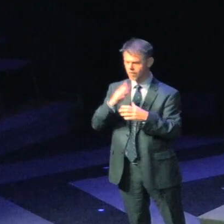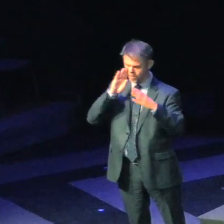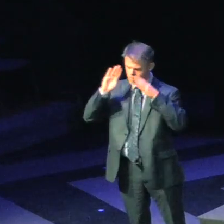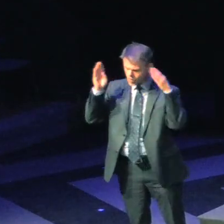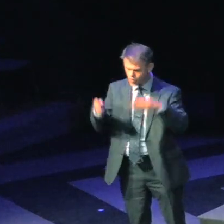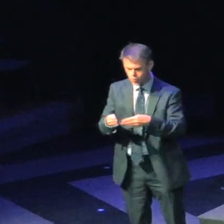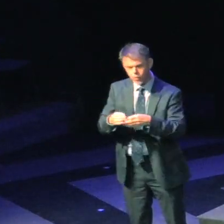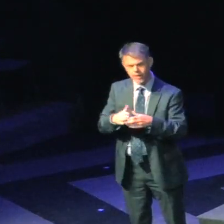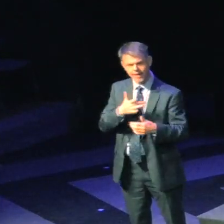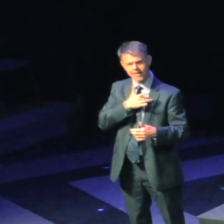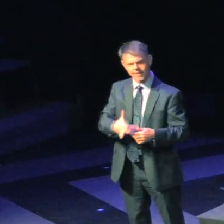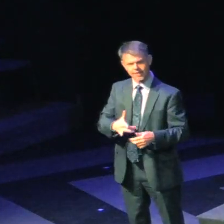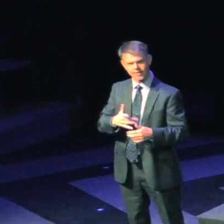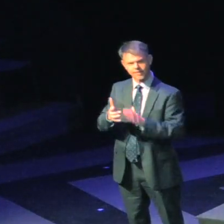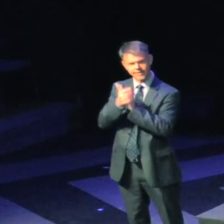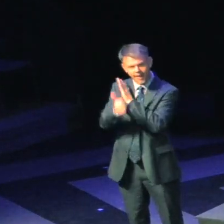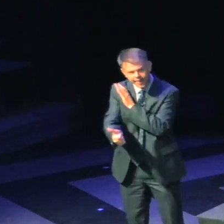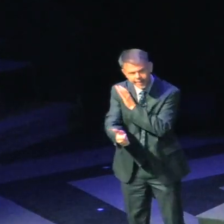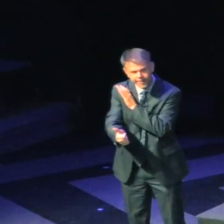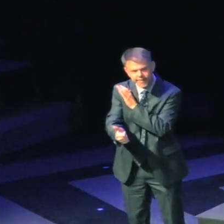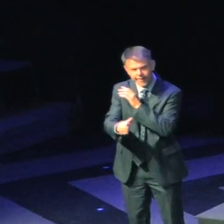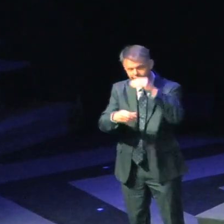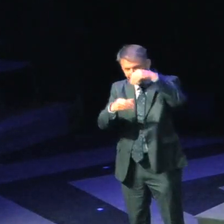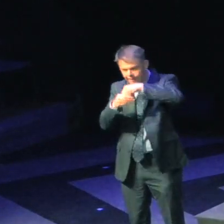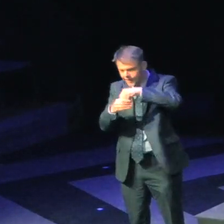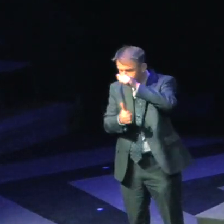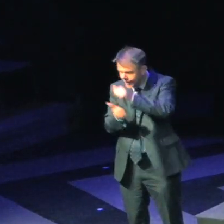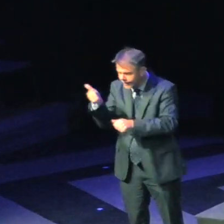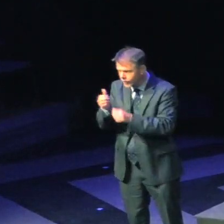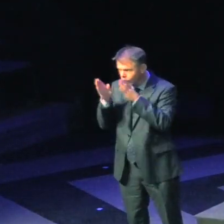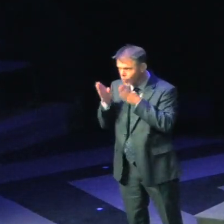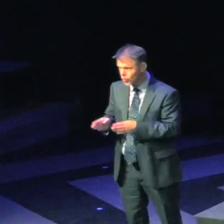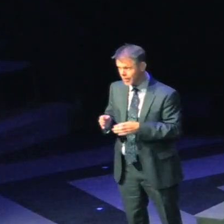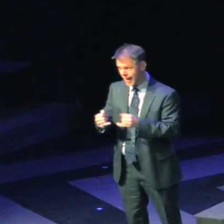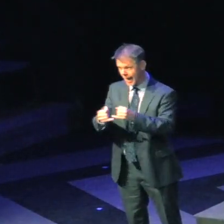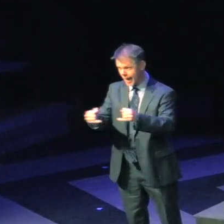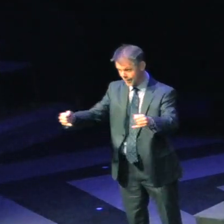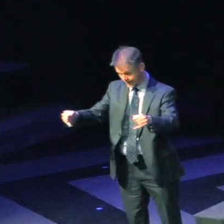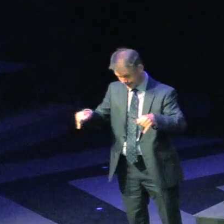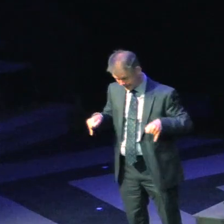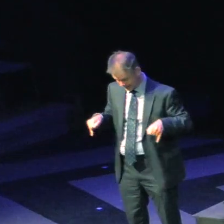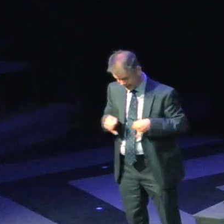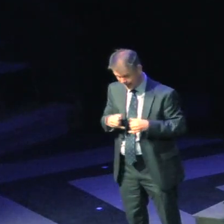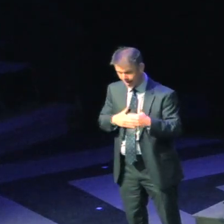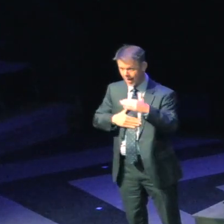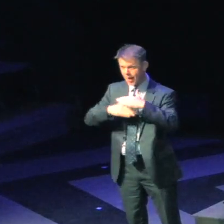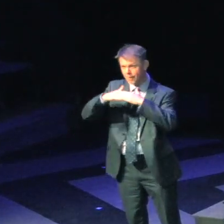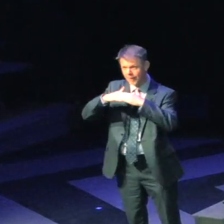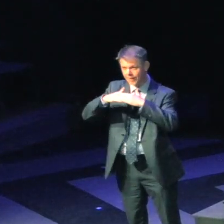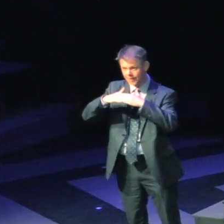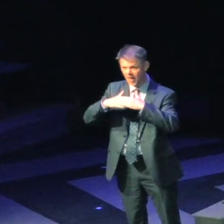each person. Remember that our limitations are only defined by the barriers we set ourselves.